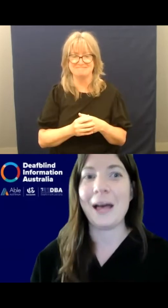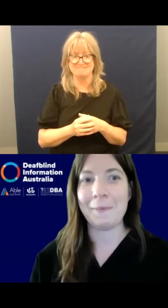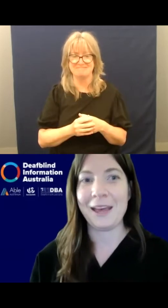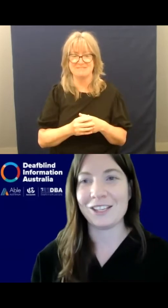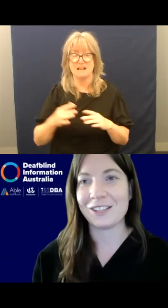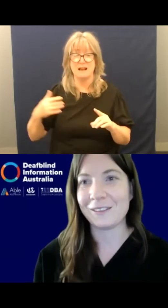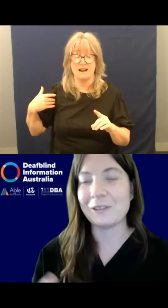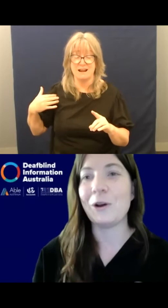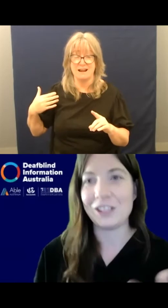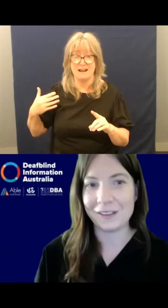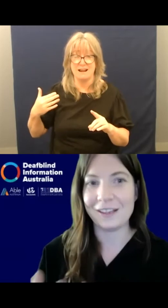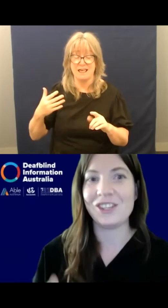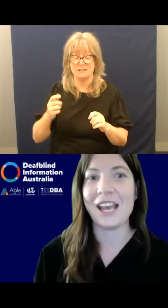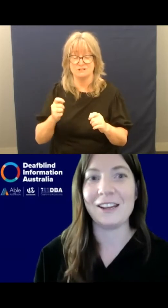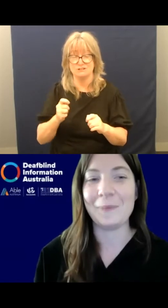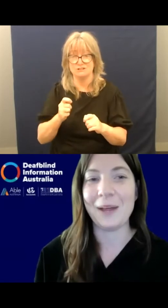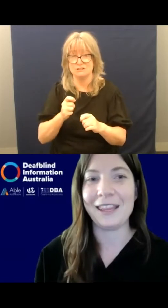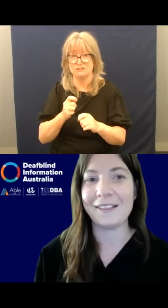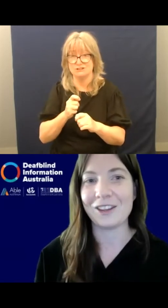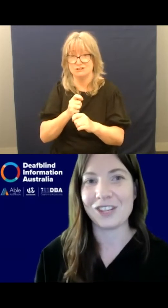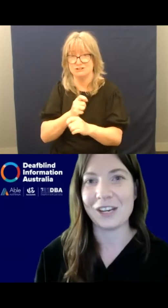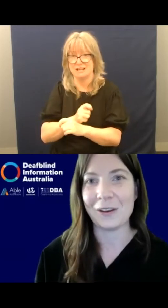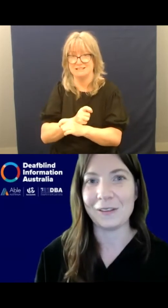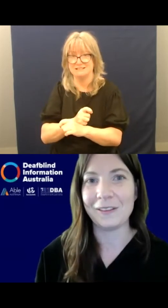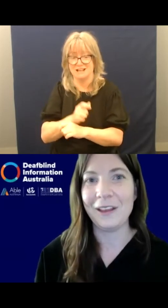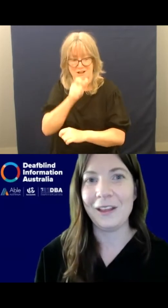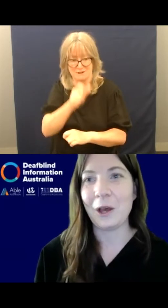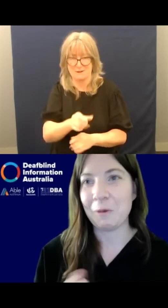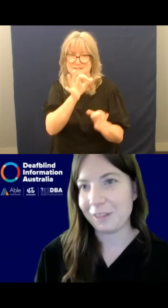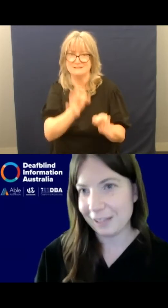and slowly she's initiated. But that's how she knows I'm with Claire,